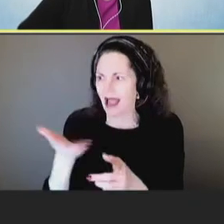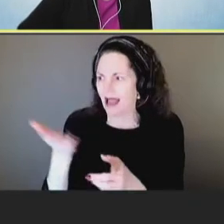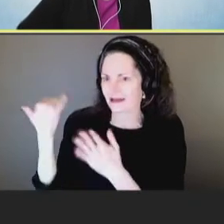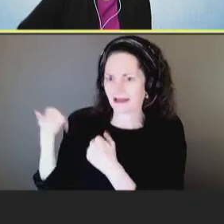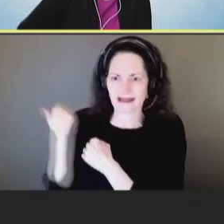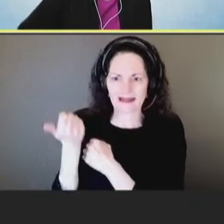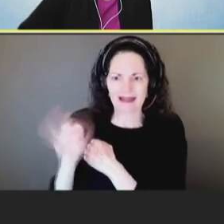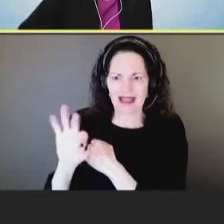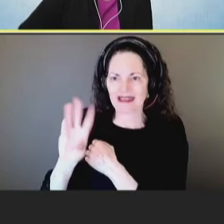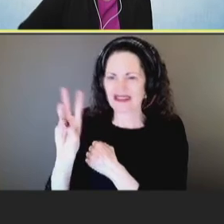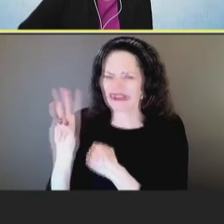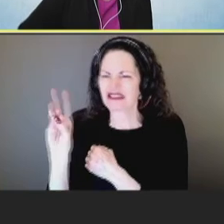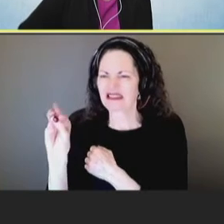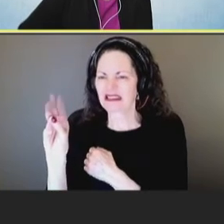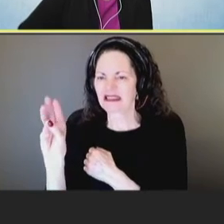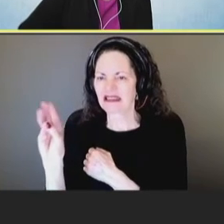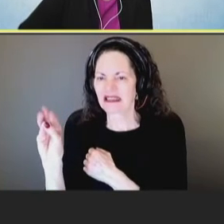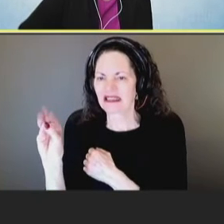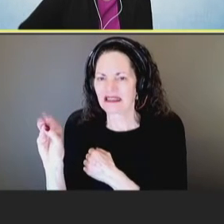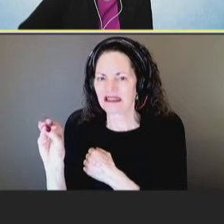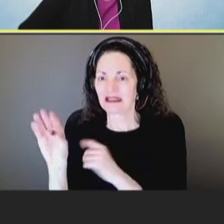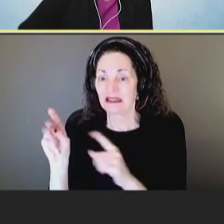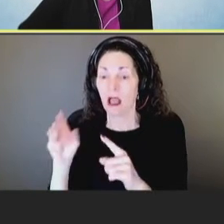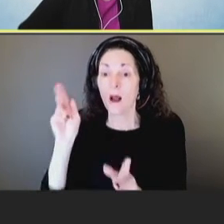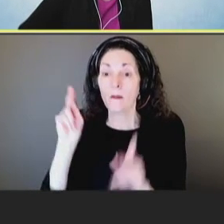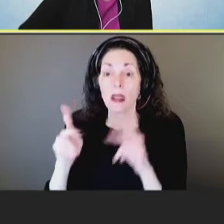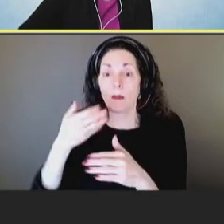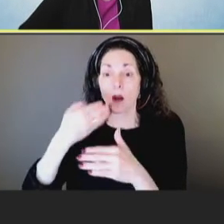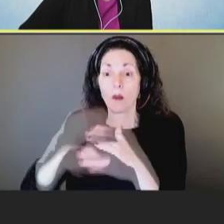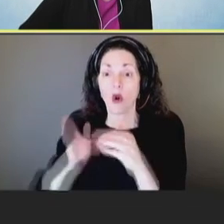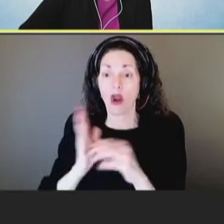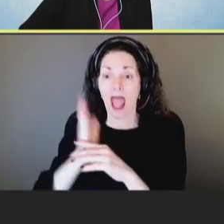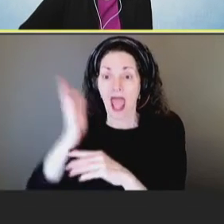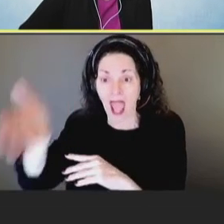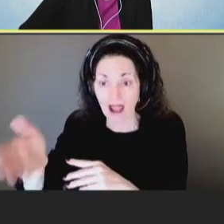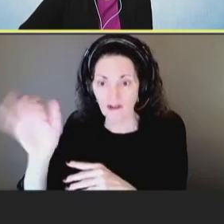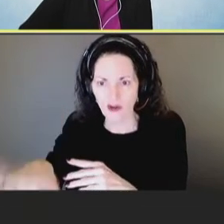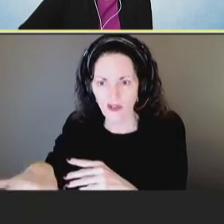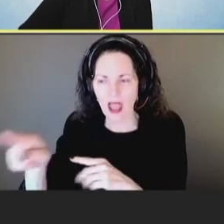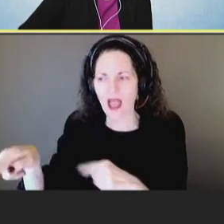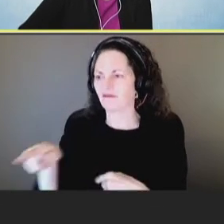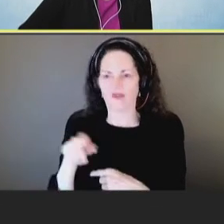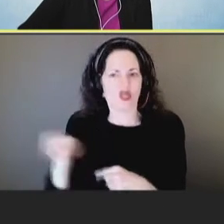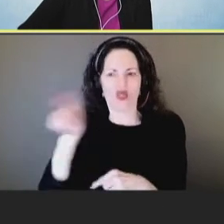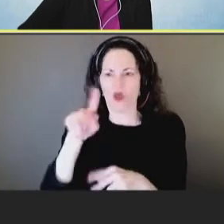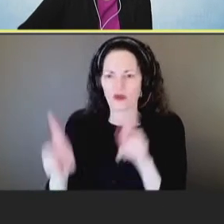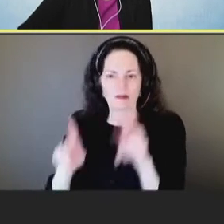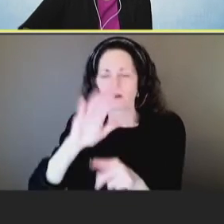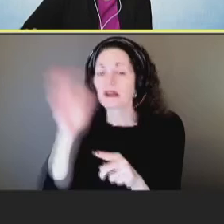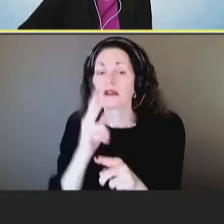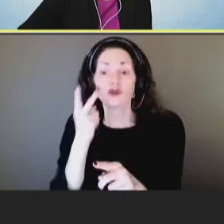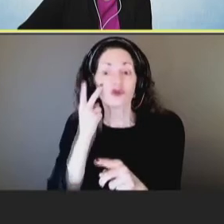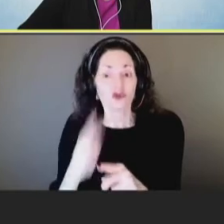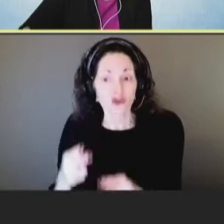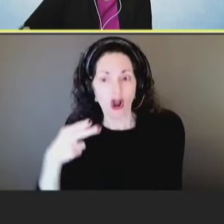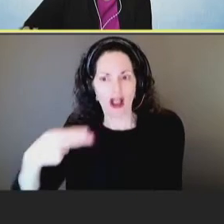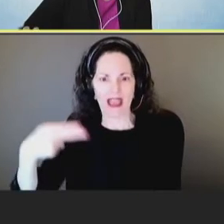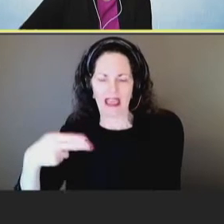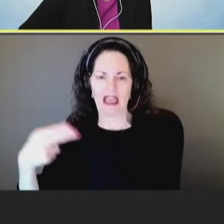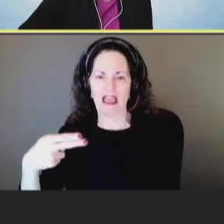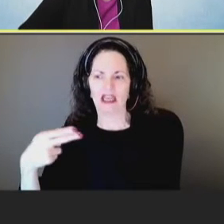those individuals born after 1968 have never seen H2. And so, we are proactively -- we're leaning